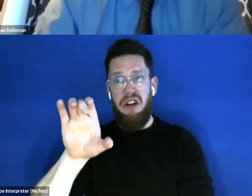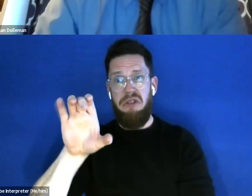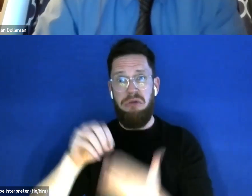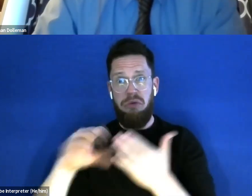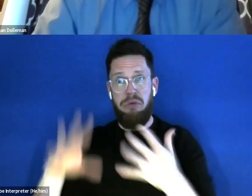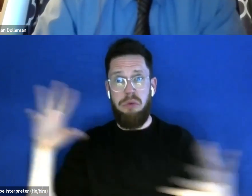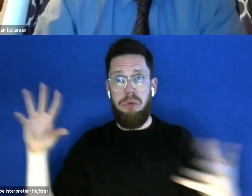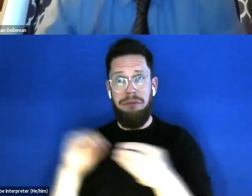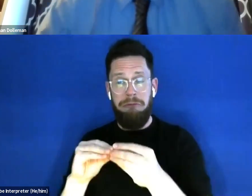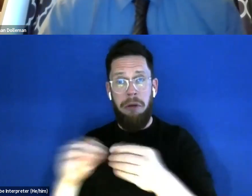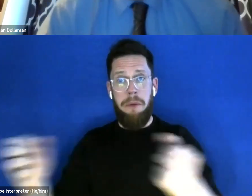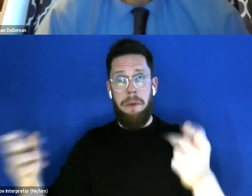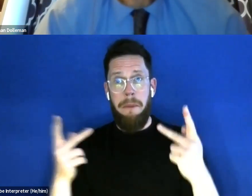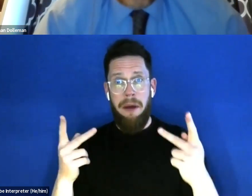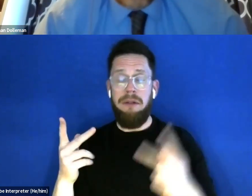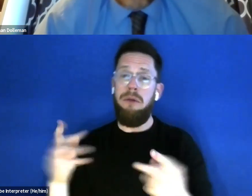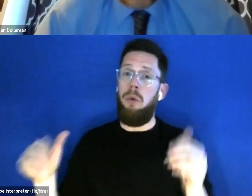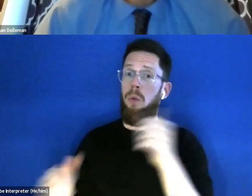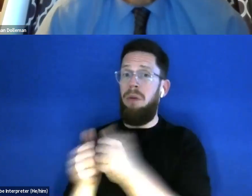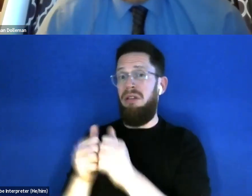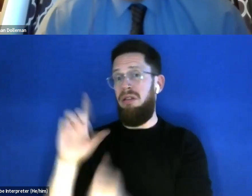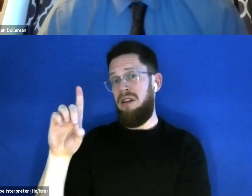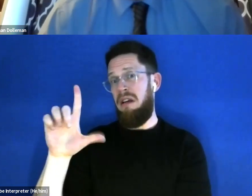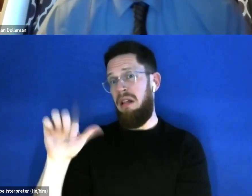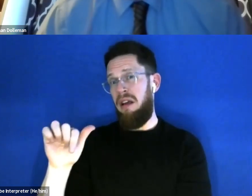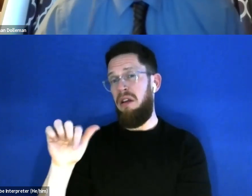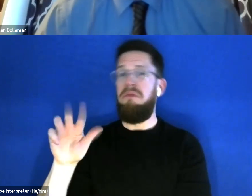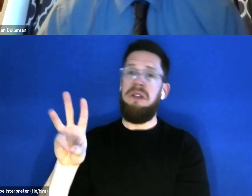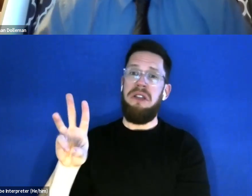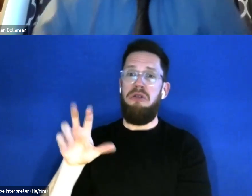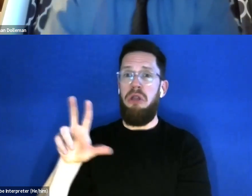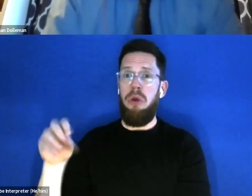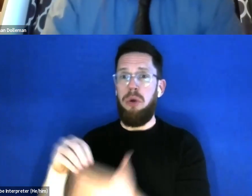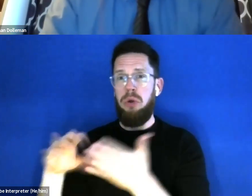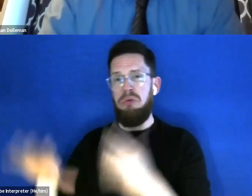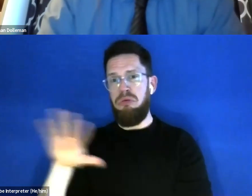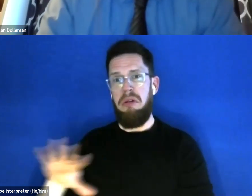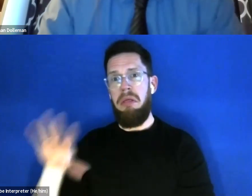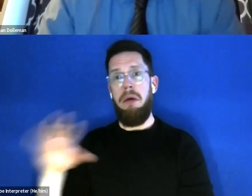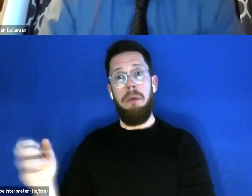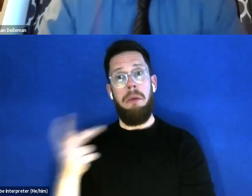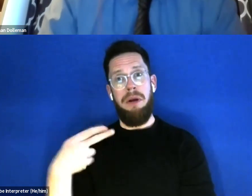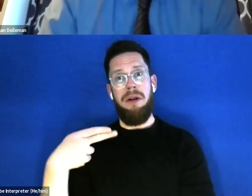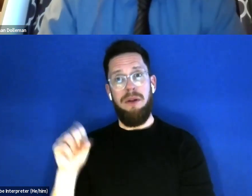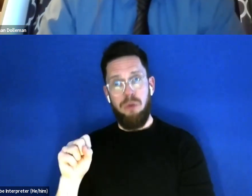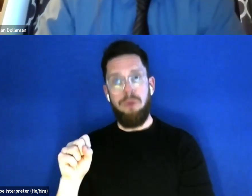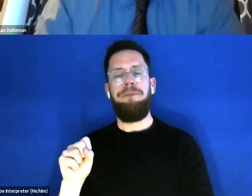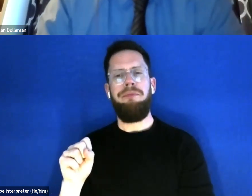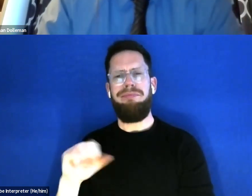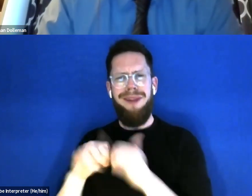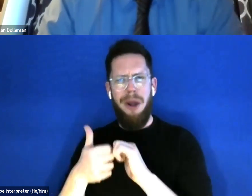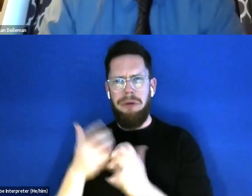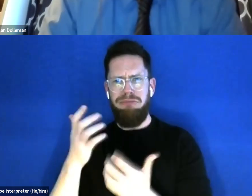Ethan Dolleman: Actually, with a dla probably about 630 students or so to the high school and how we're going to accommodate those students throughout the day is what i'm.